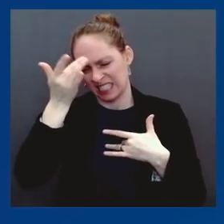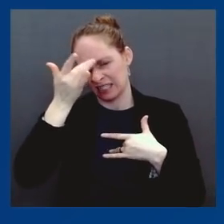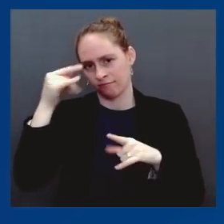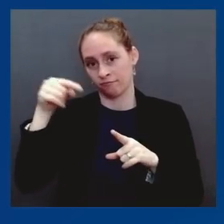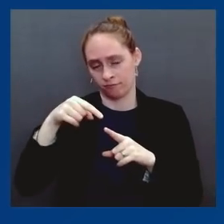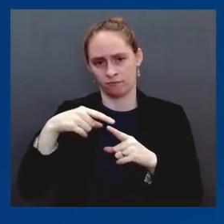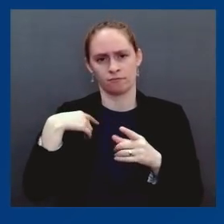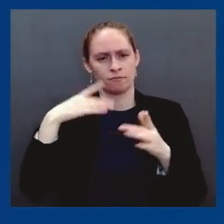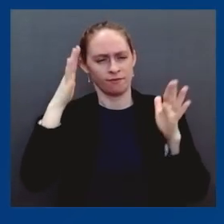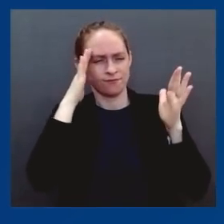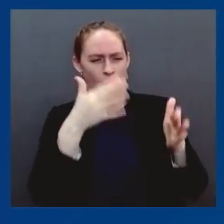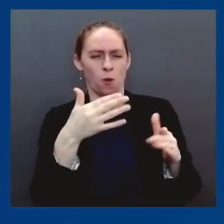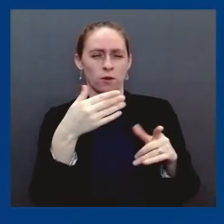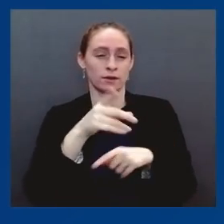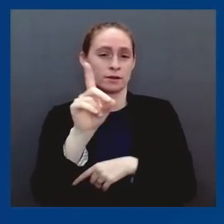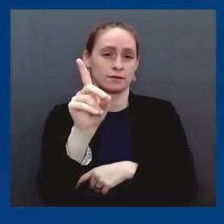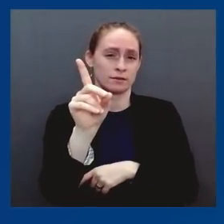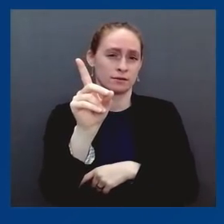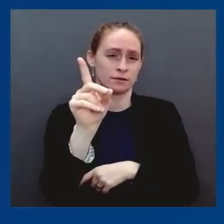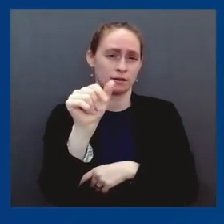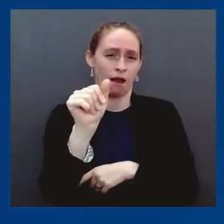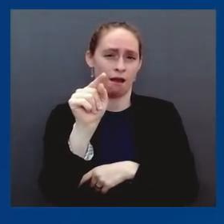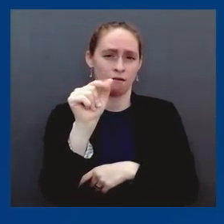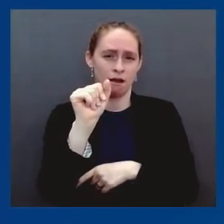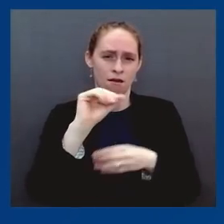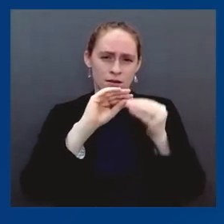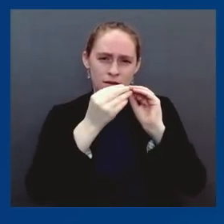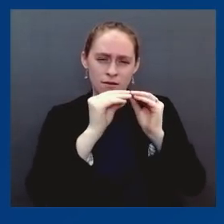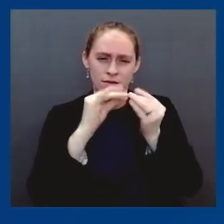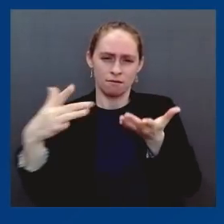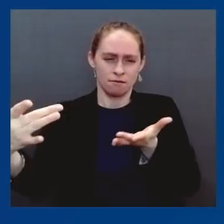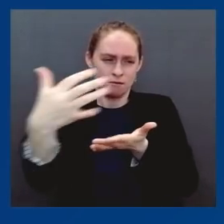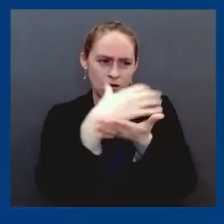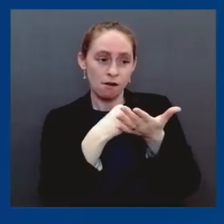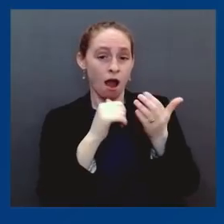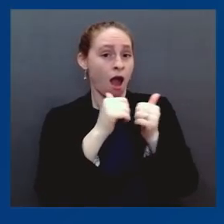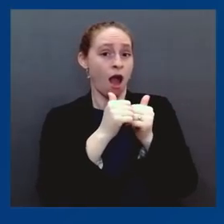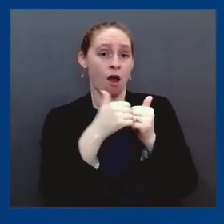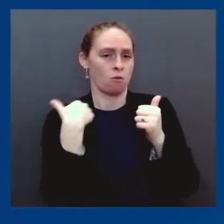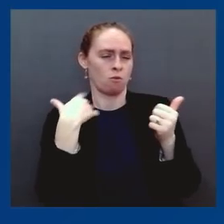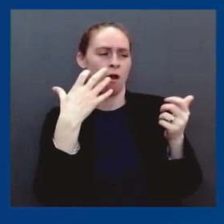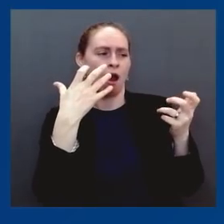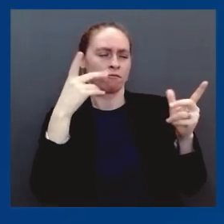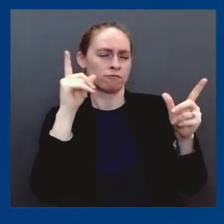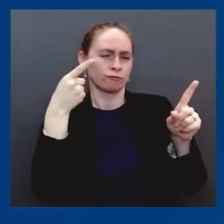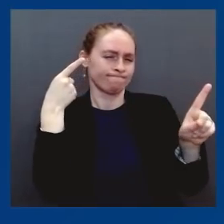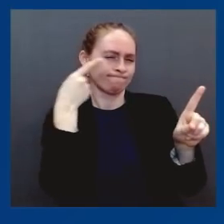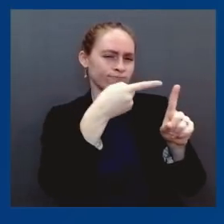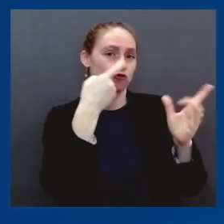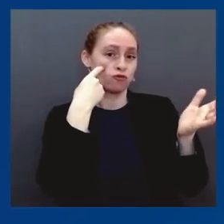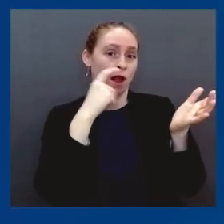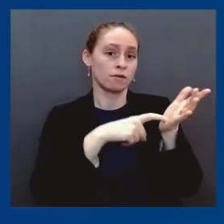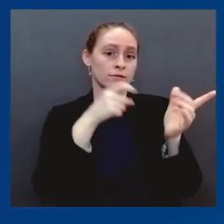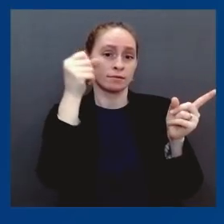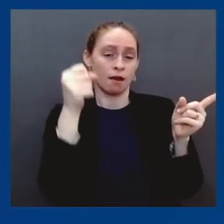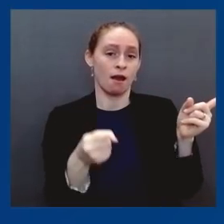There have been a number of reports. I'll report here one published yesterday from a large hospital